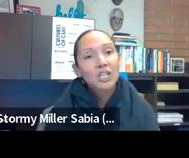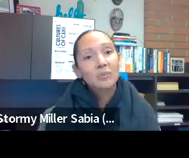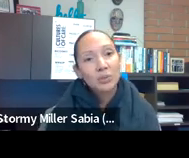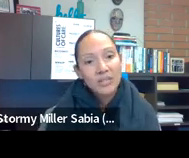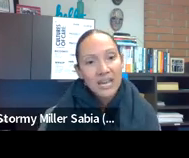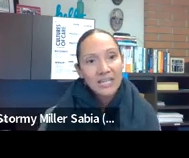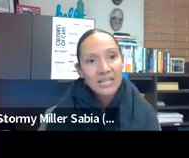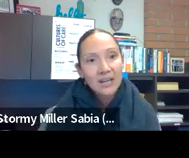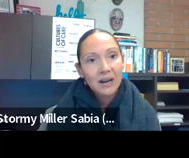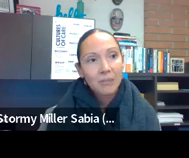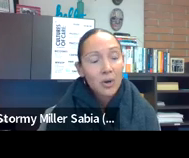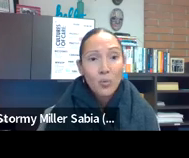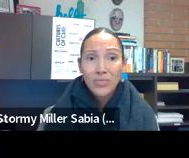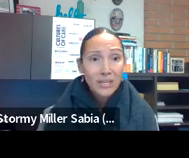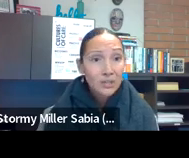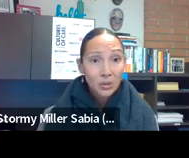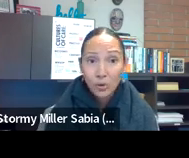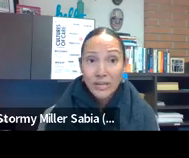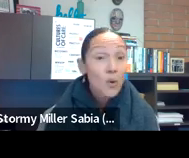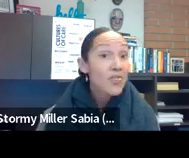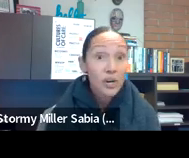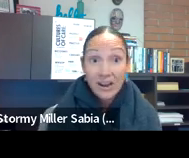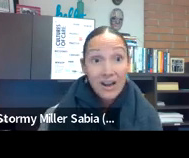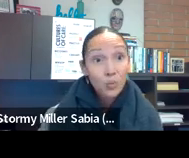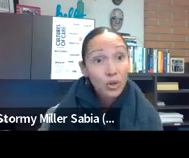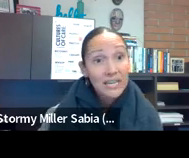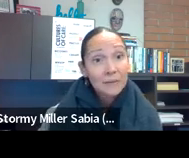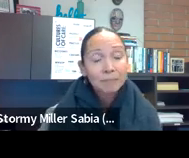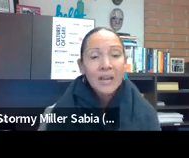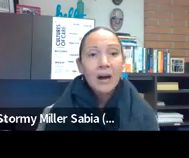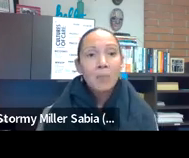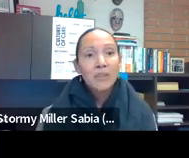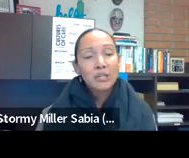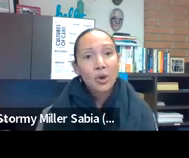Communicating when things are working, when they're not working.